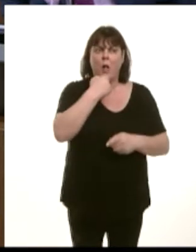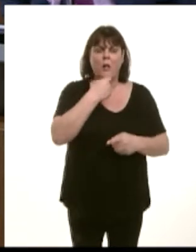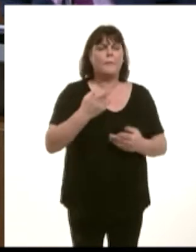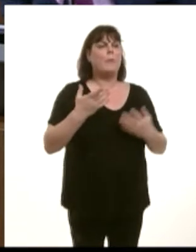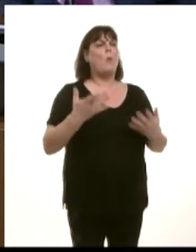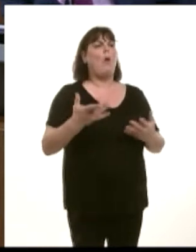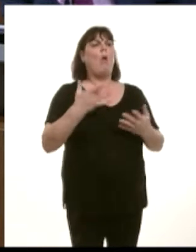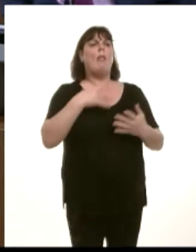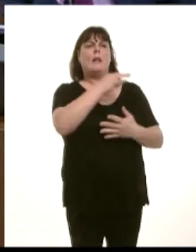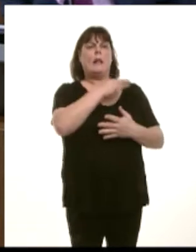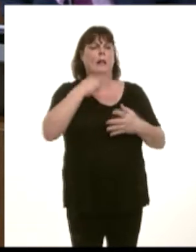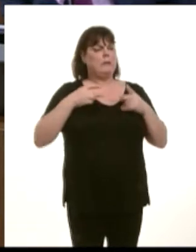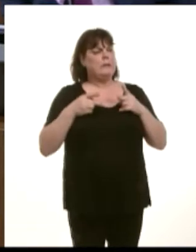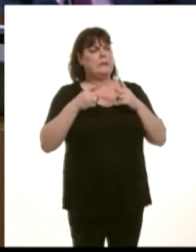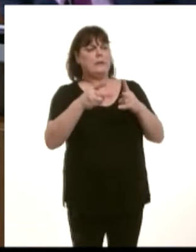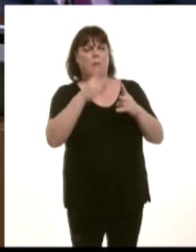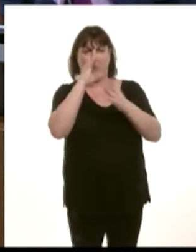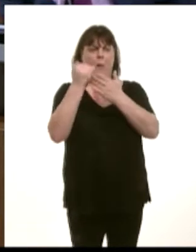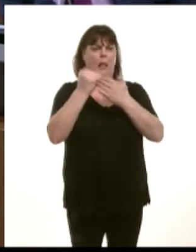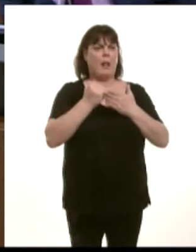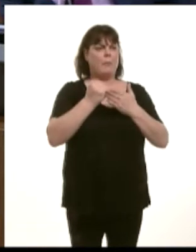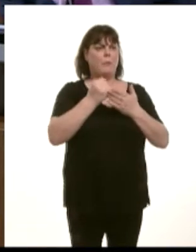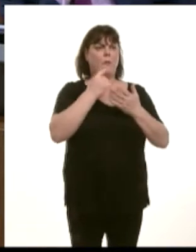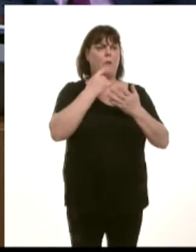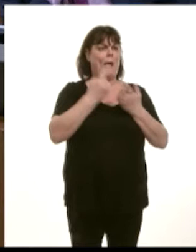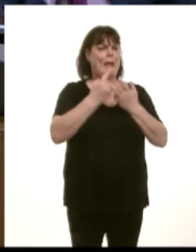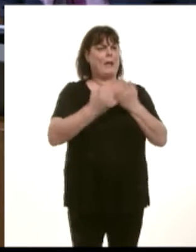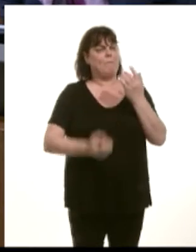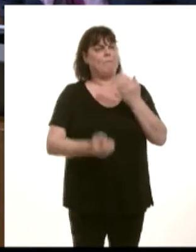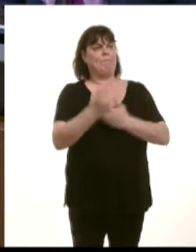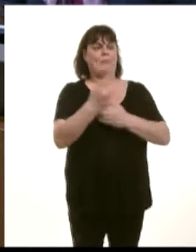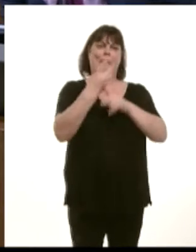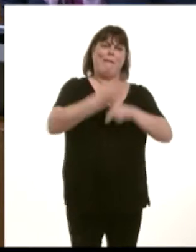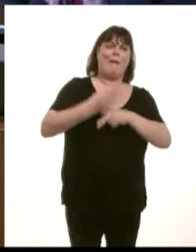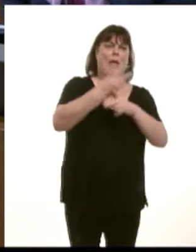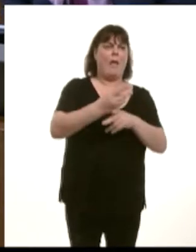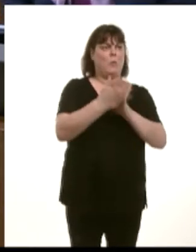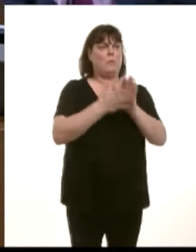help to improve unscheduled care services by streamlining the flow of information on